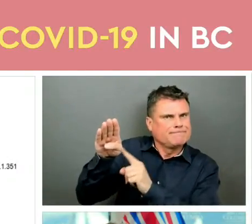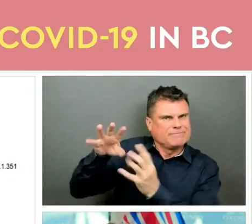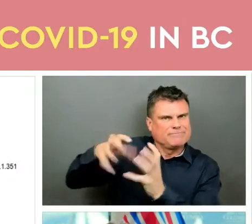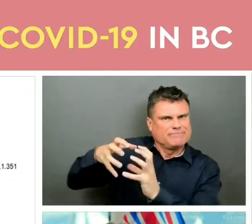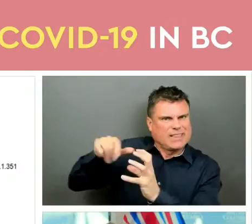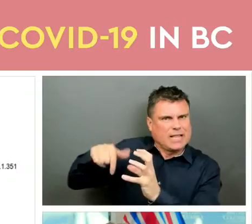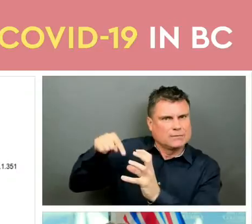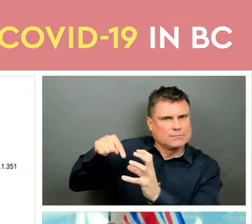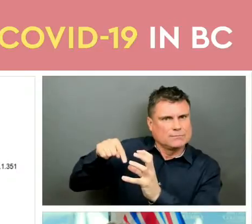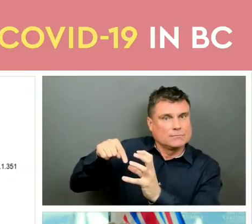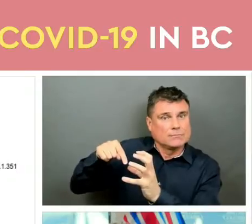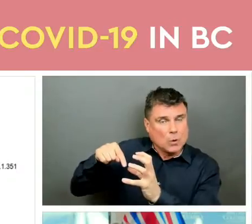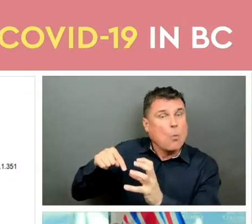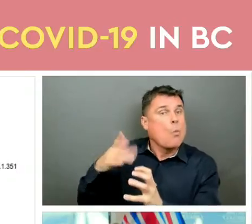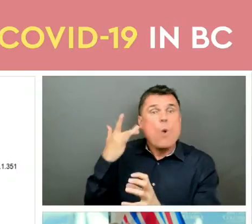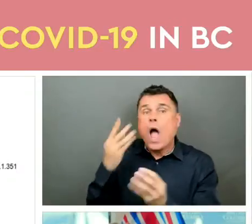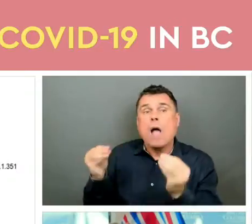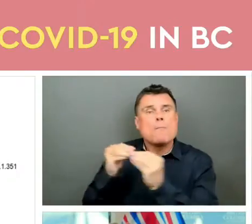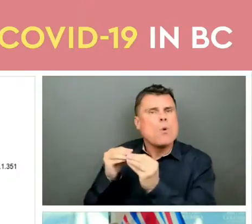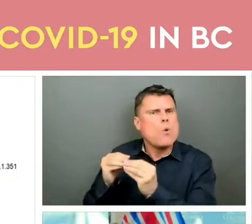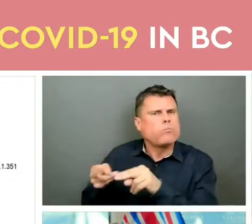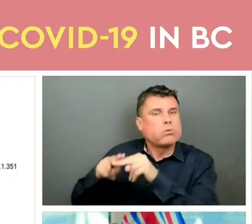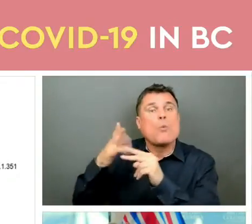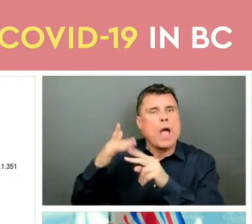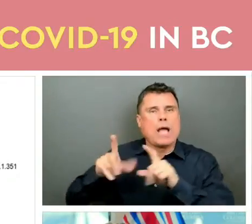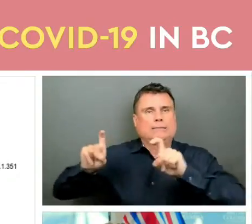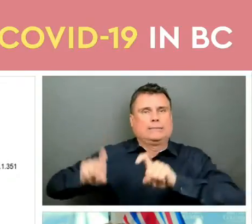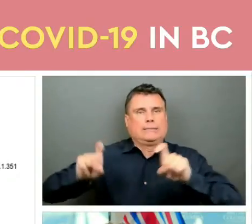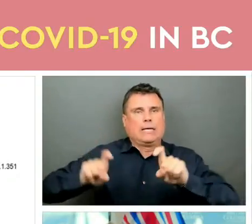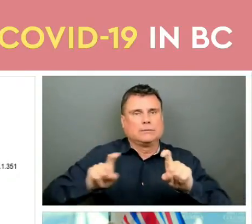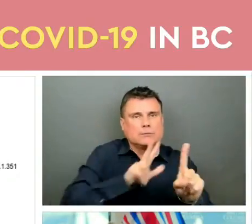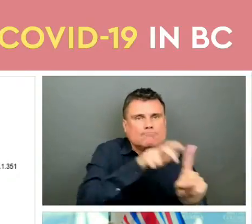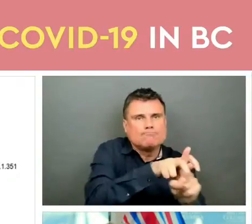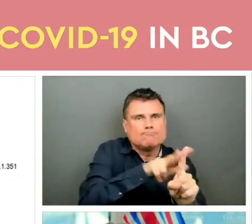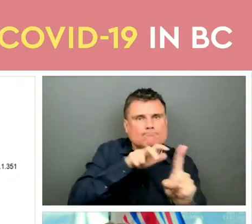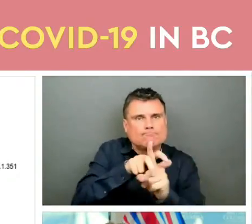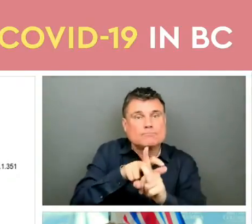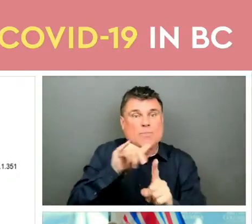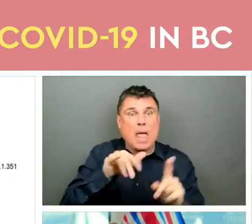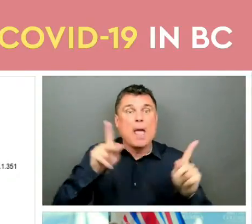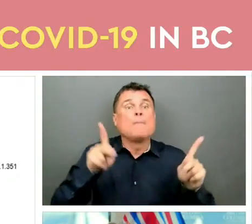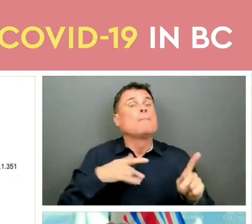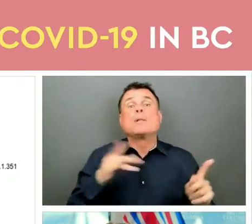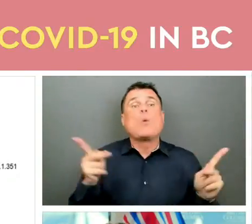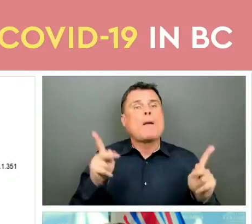is have seen an increase in the P 1. Part of that is artifact in terms of we are